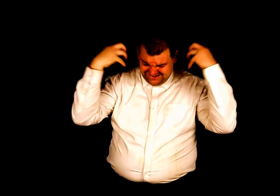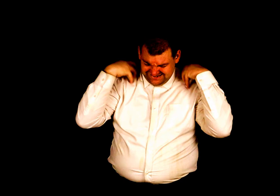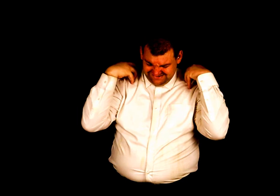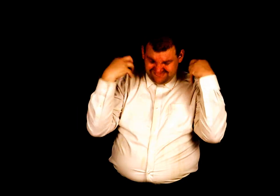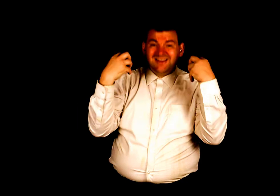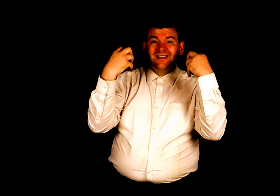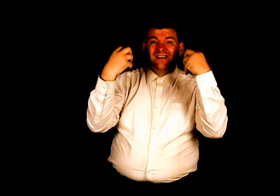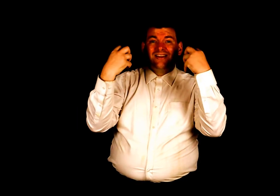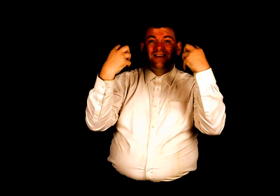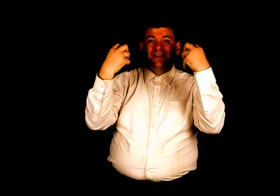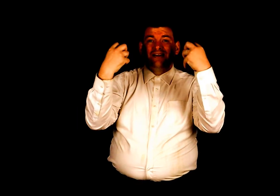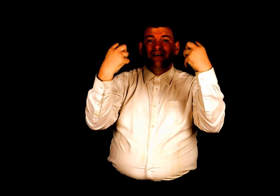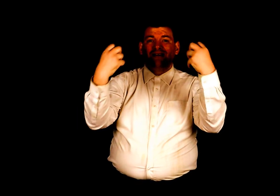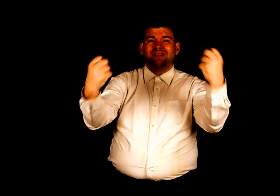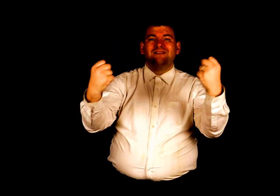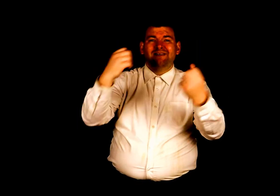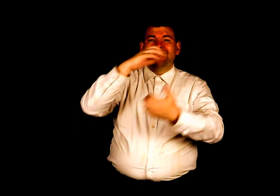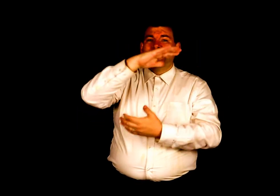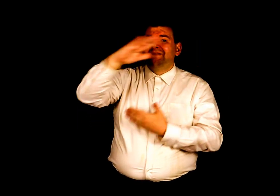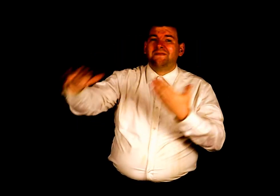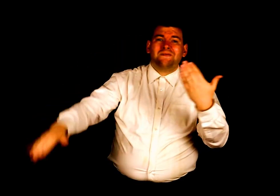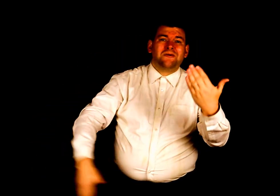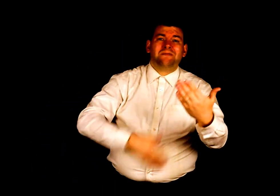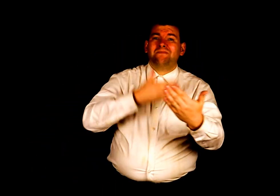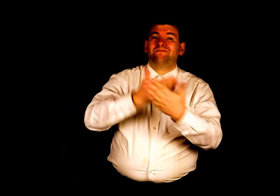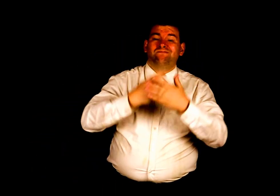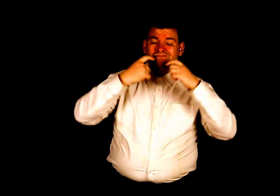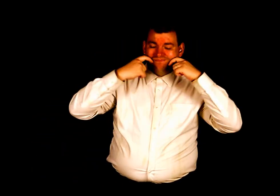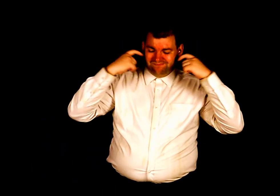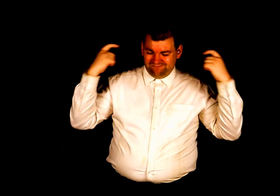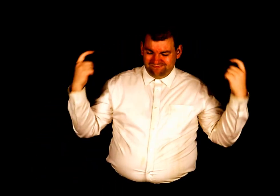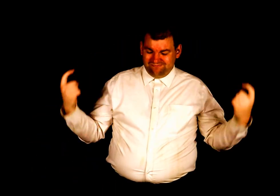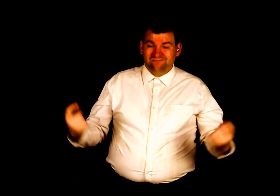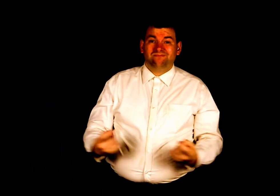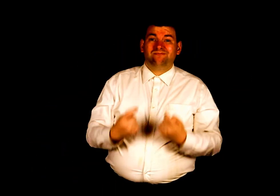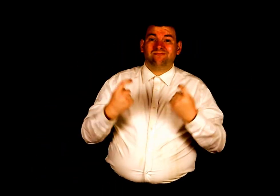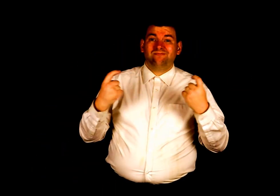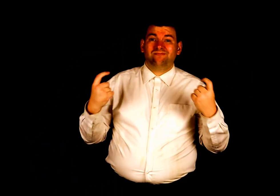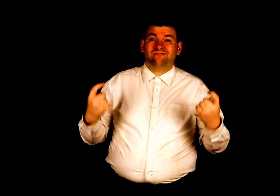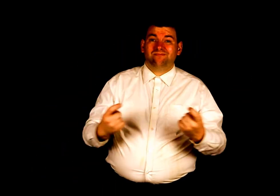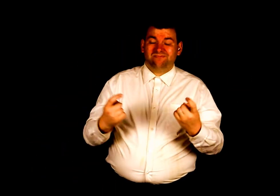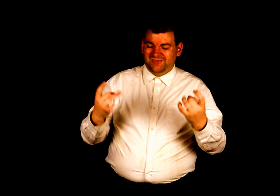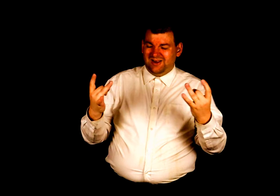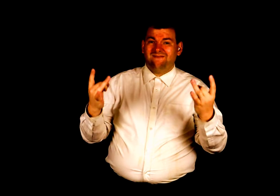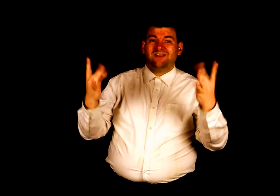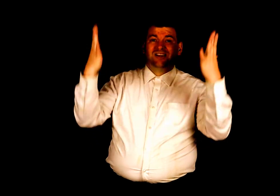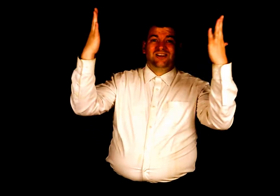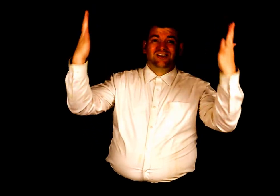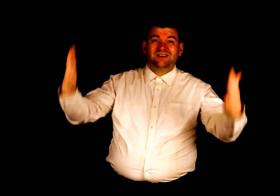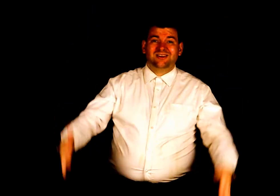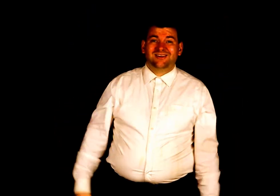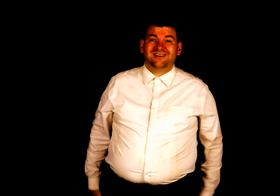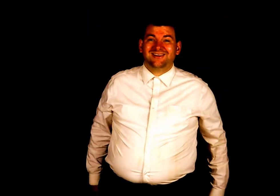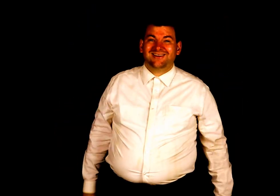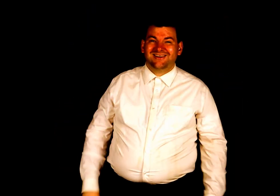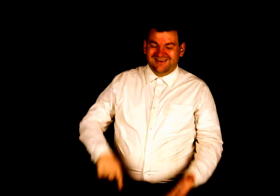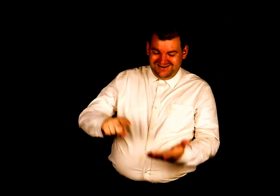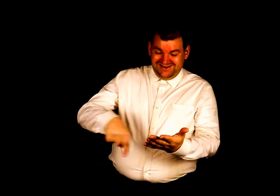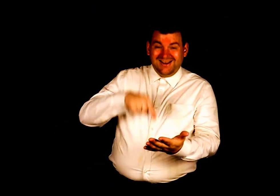I'm healed from all sins afflictions.